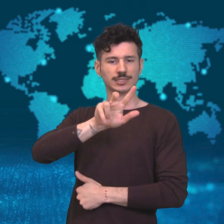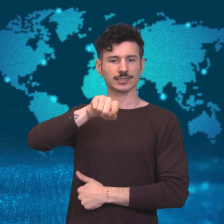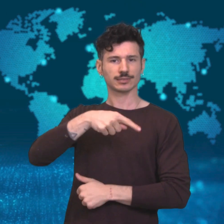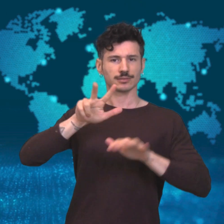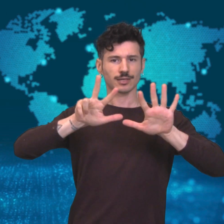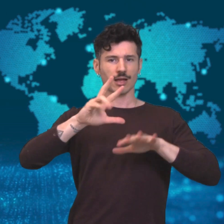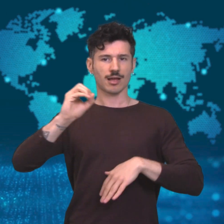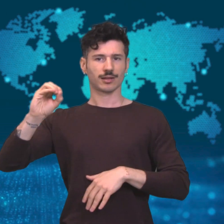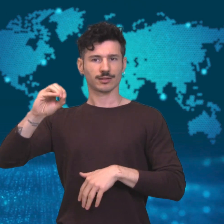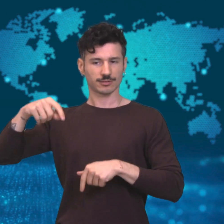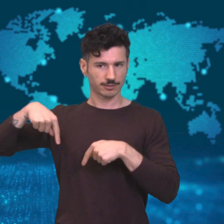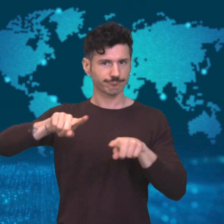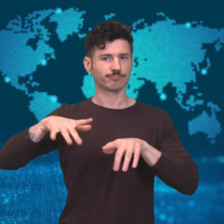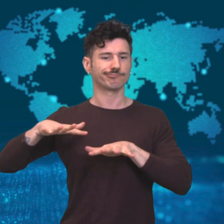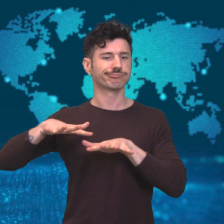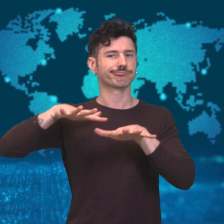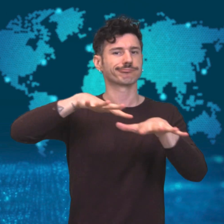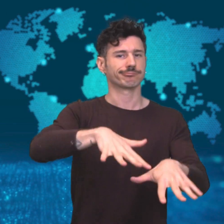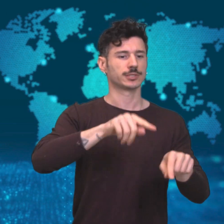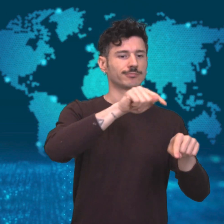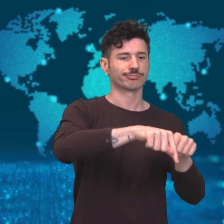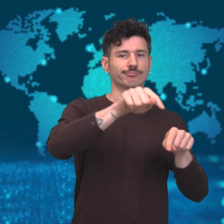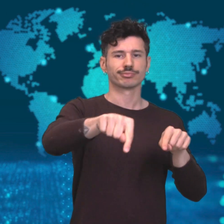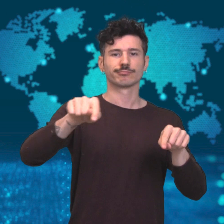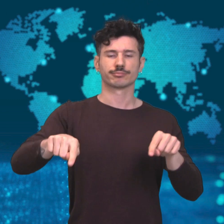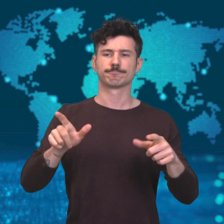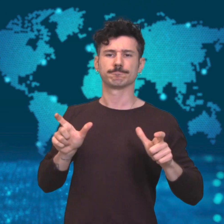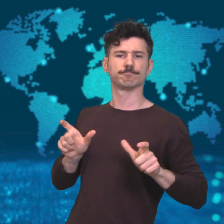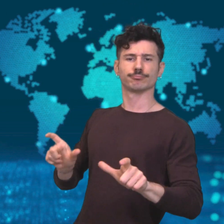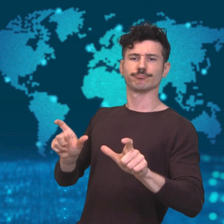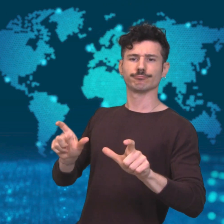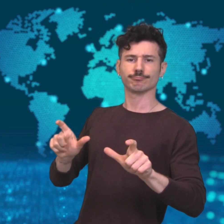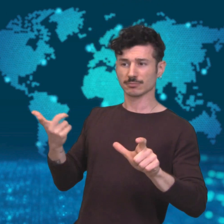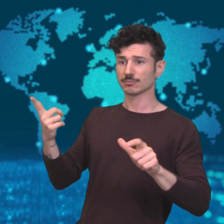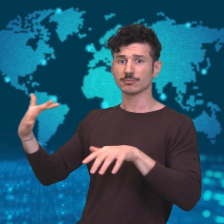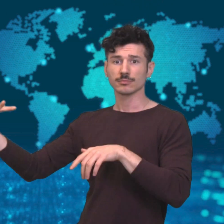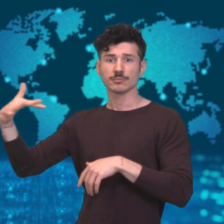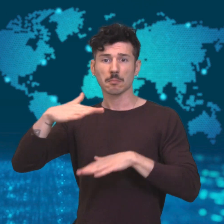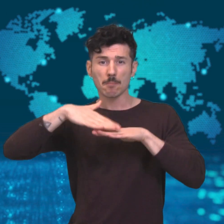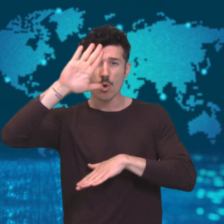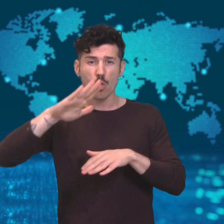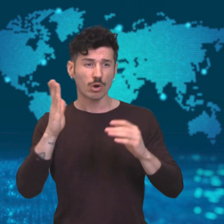They will establish three bases for the 3,800 troops